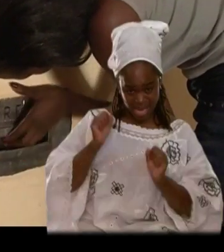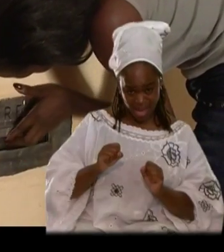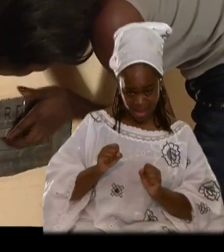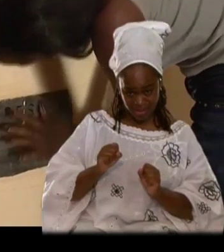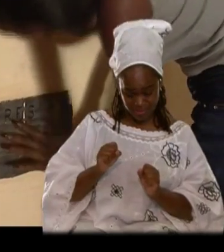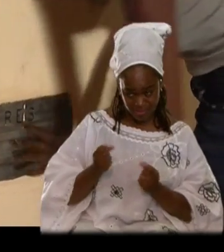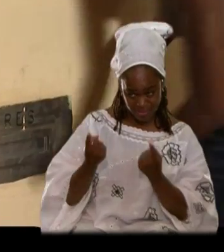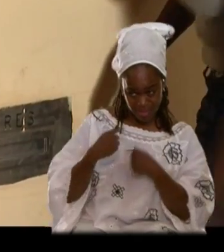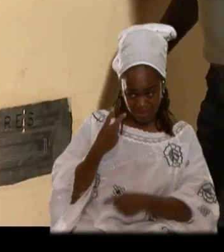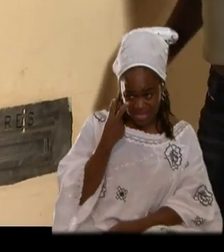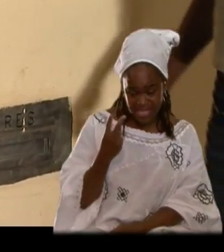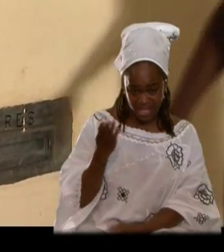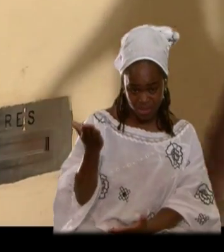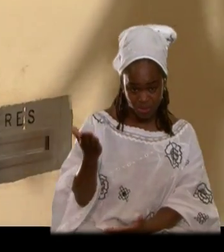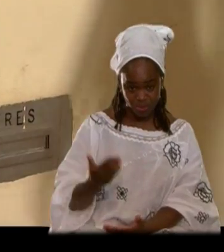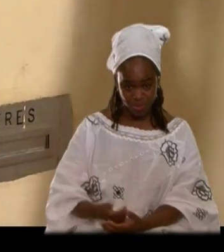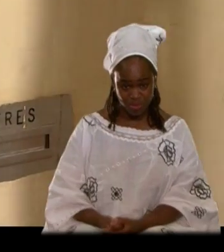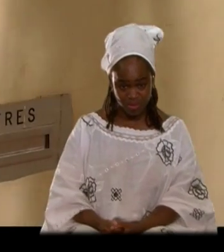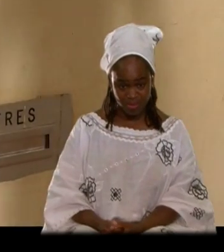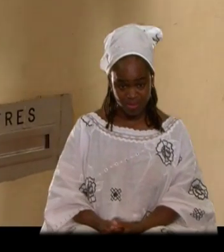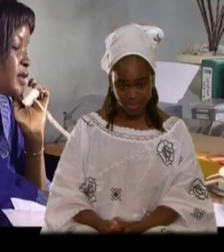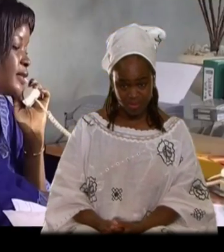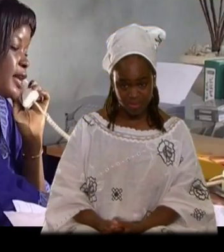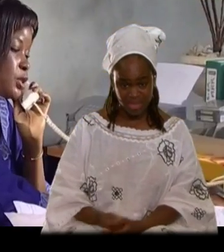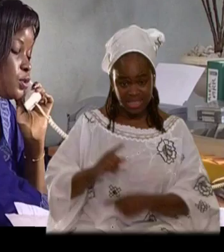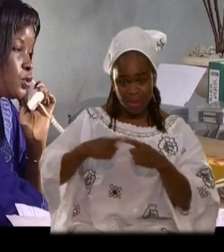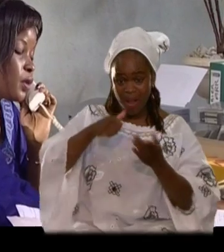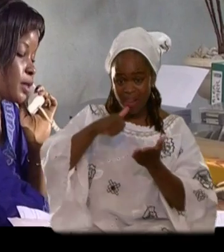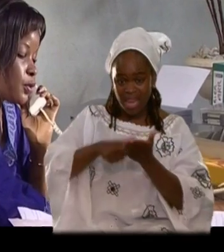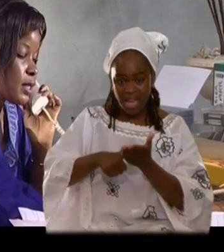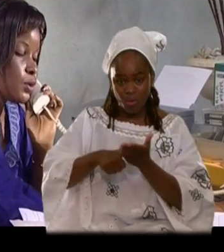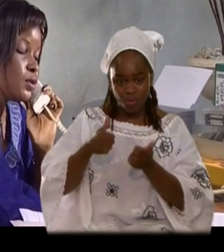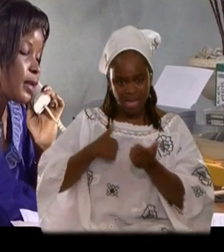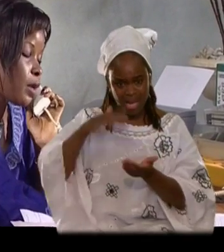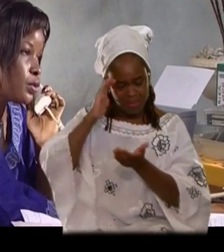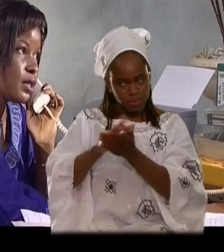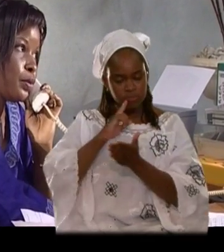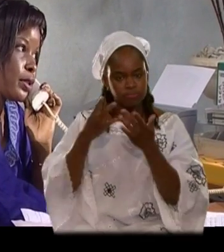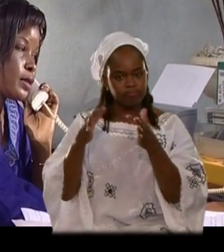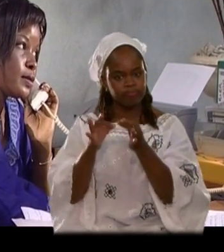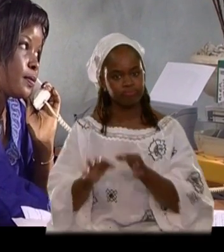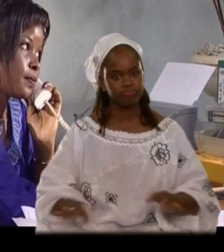I wonder, can I come and see you? It's about a letter which I believe is extremely important.